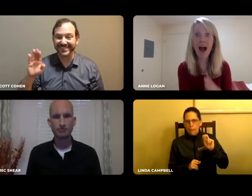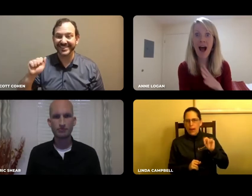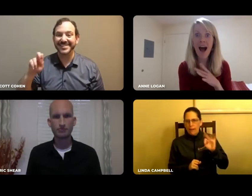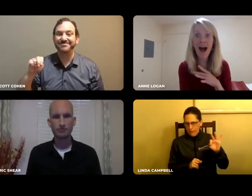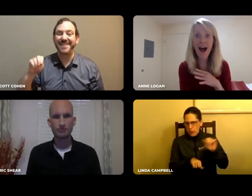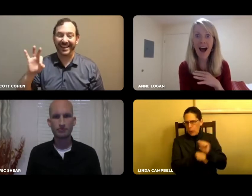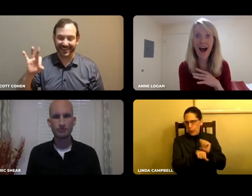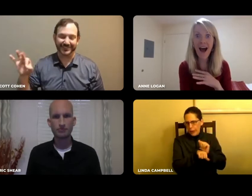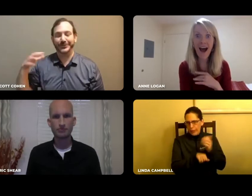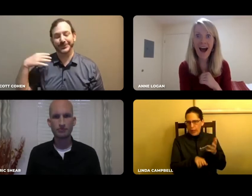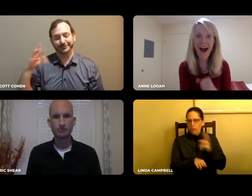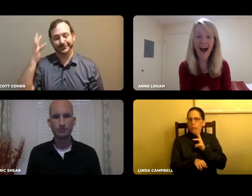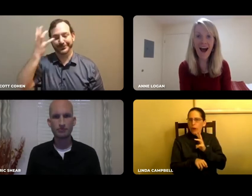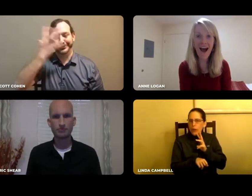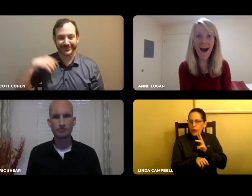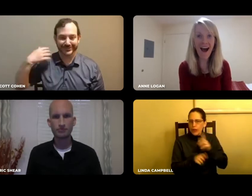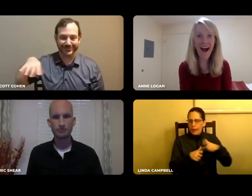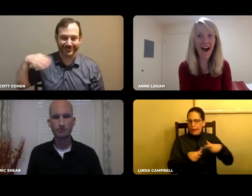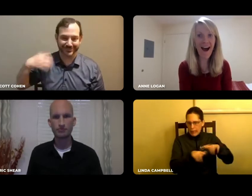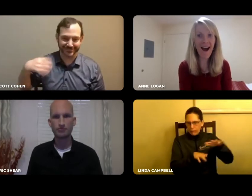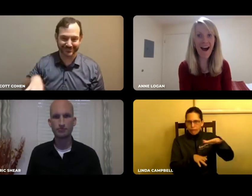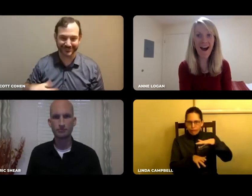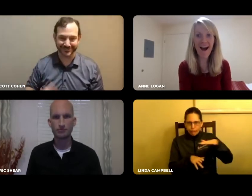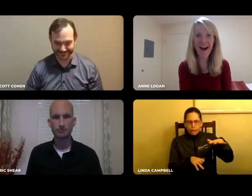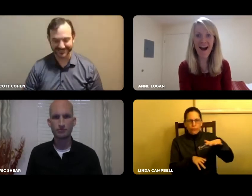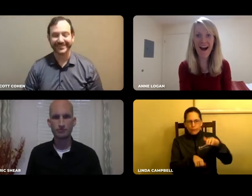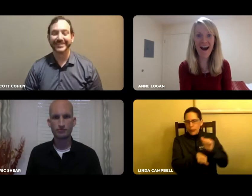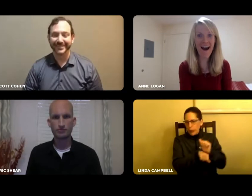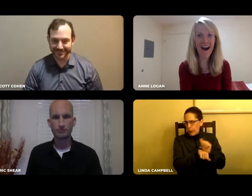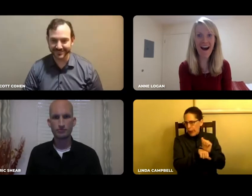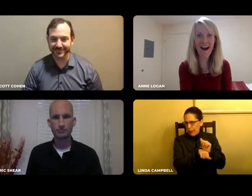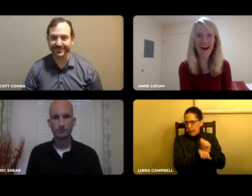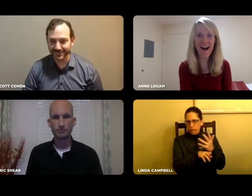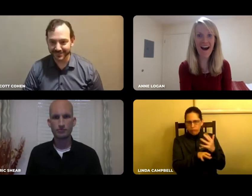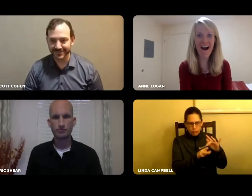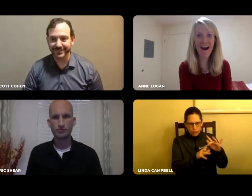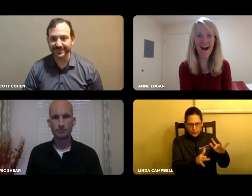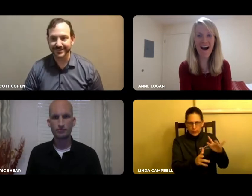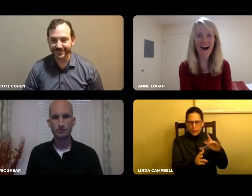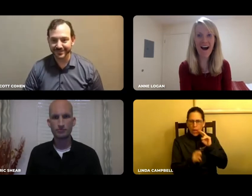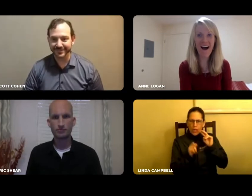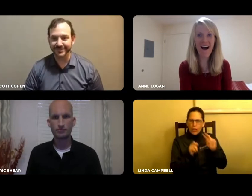Worked with water there.